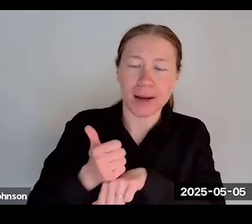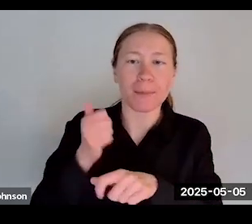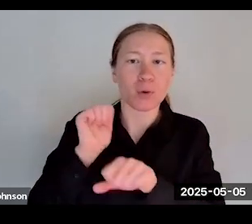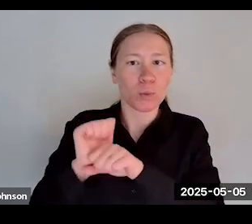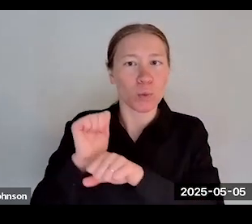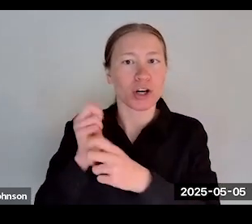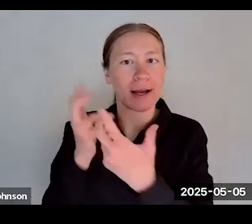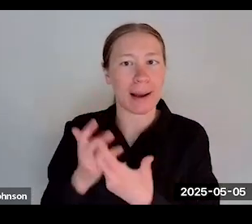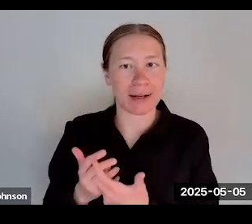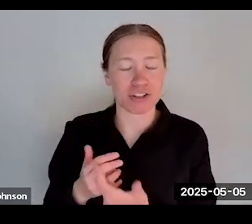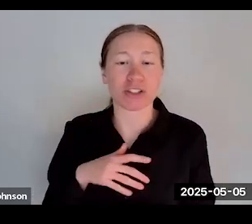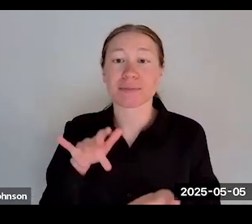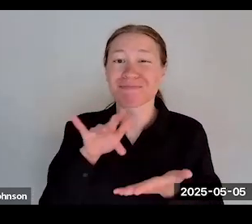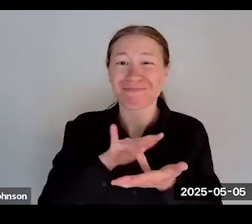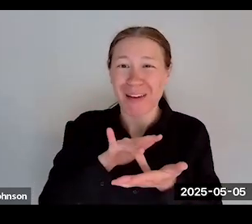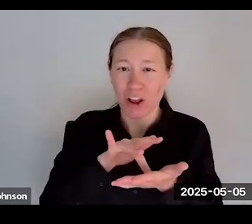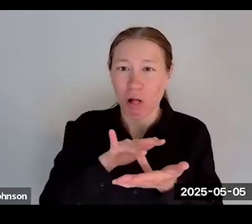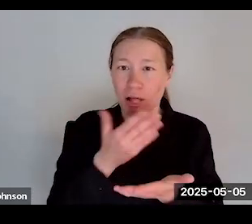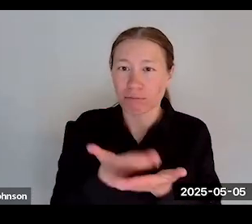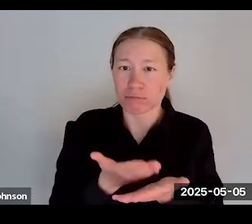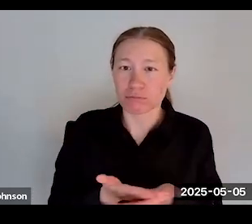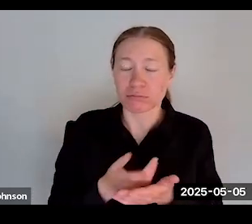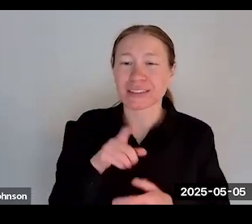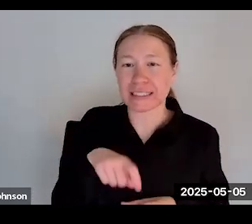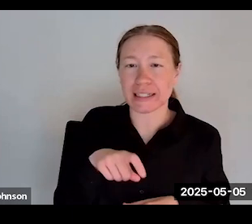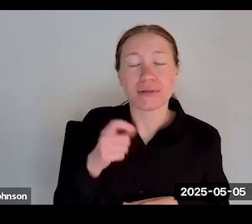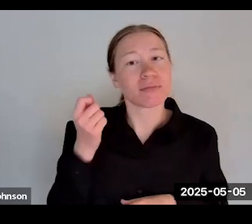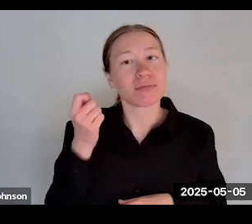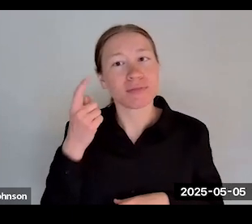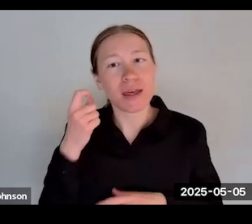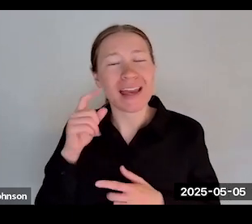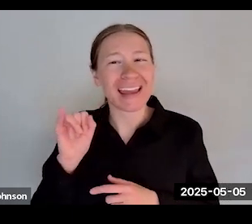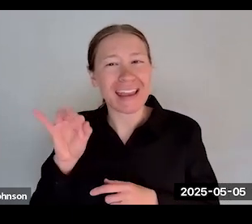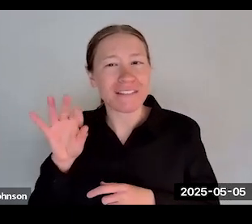Medical documentation is needed unless the disability and need for accommodation is obvious,